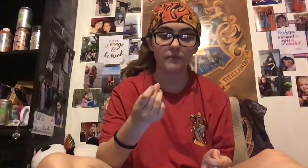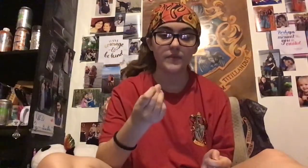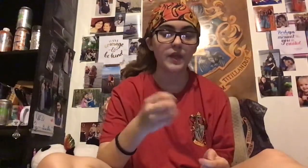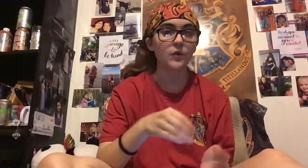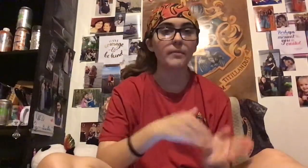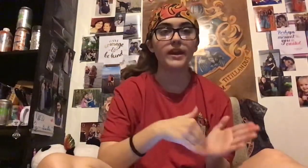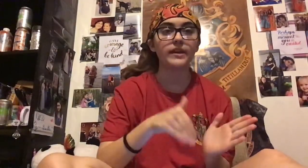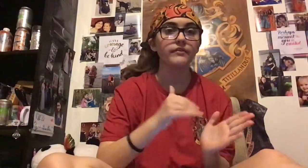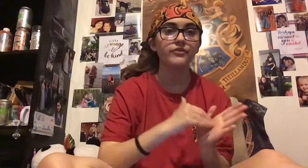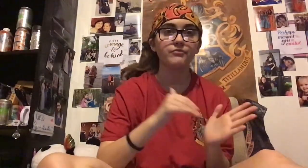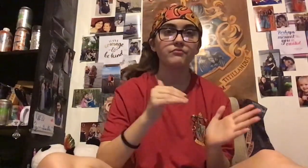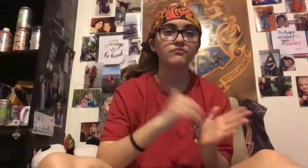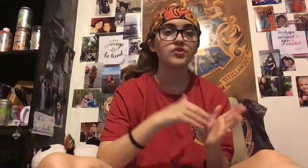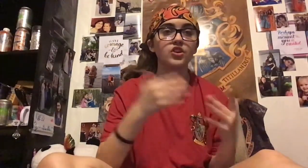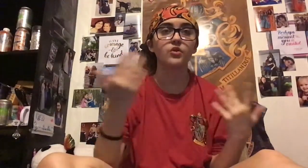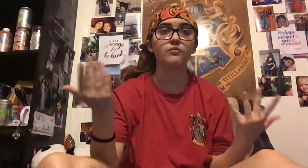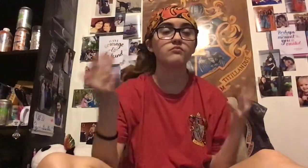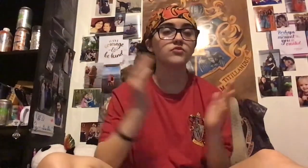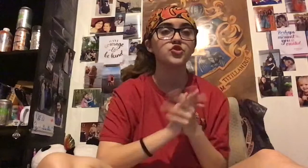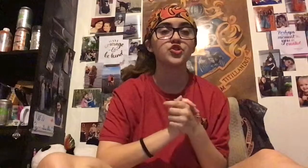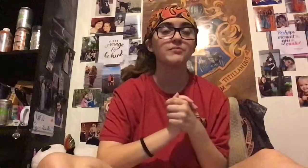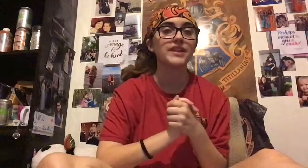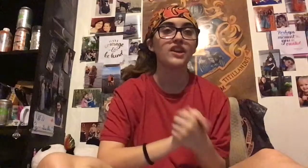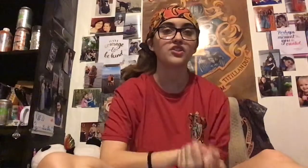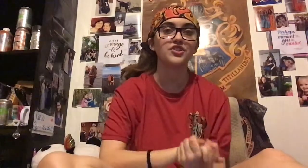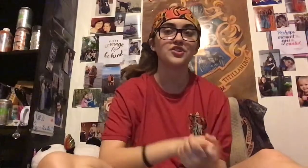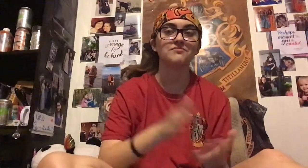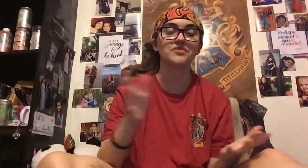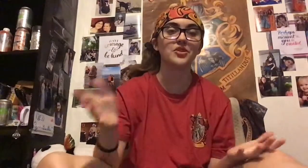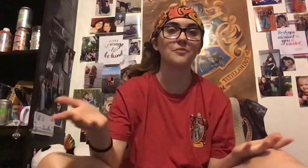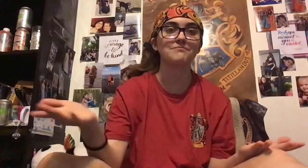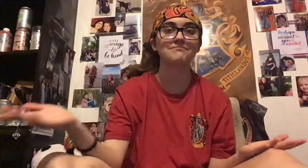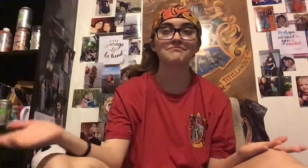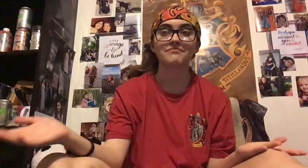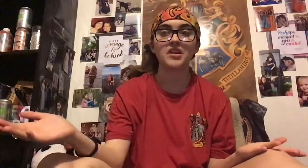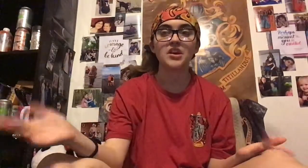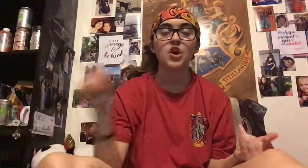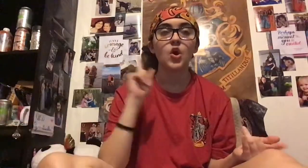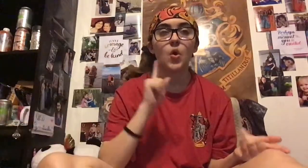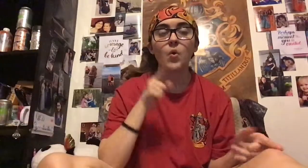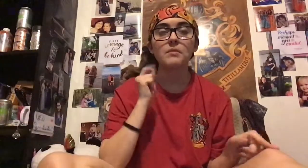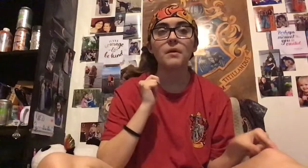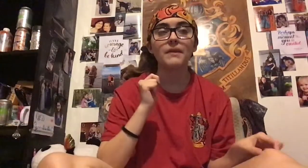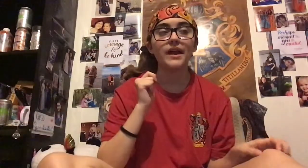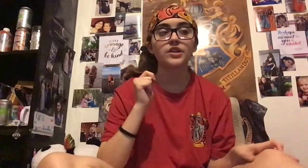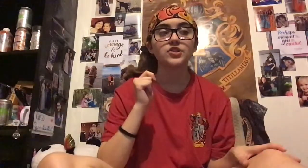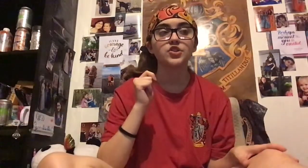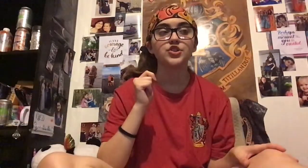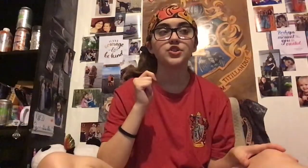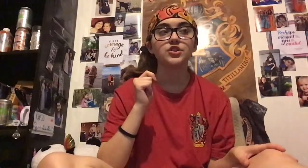They're repetitive so that hard to learn so Only problem I had